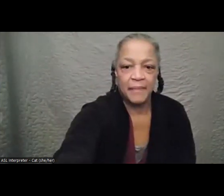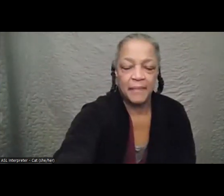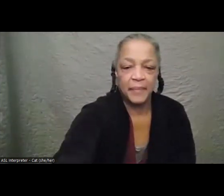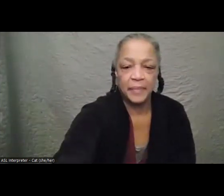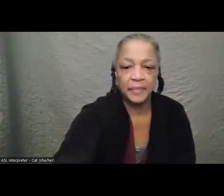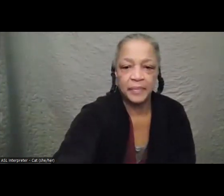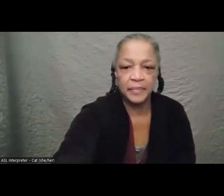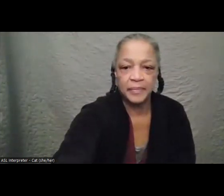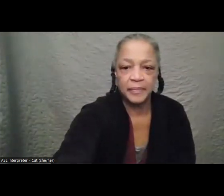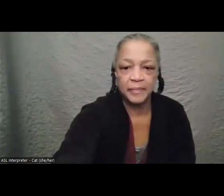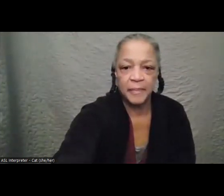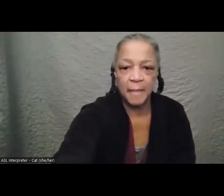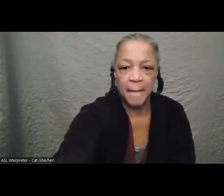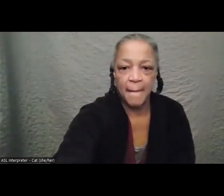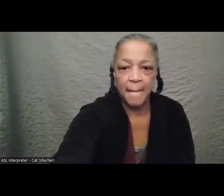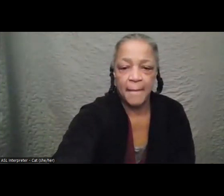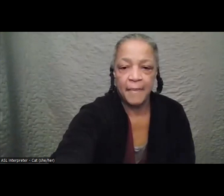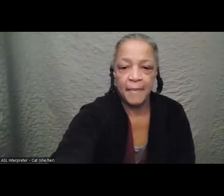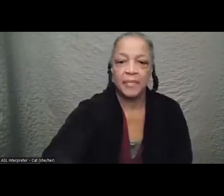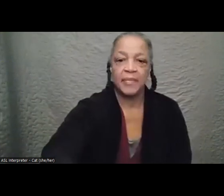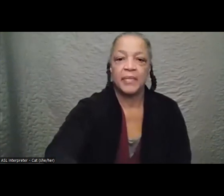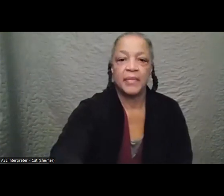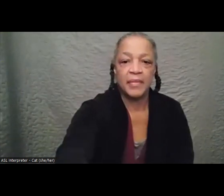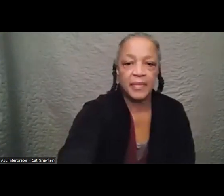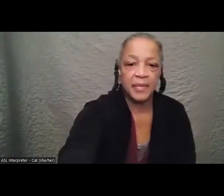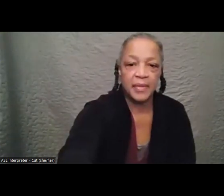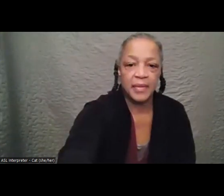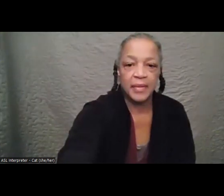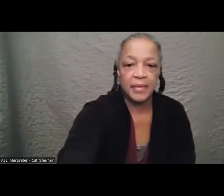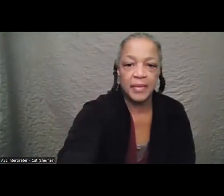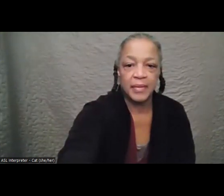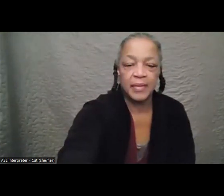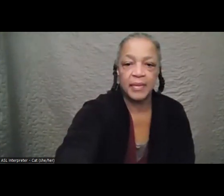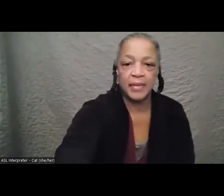If you speak English and in interpretation from Spanish to English, click on English